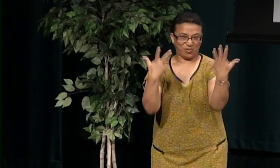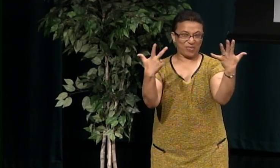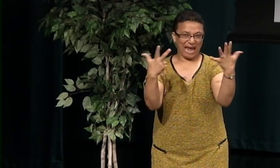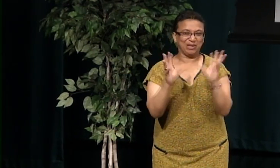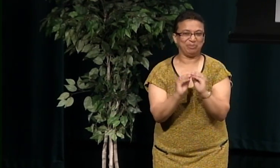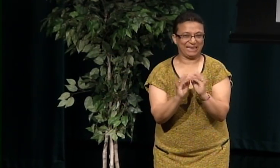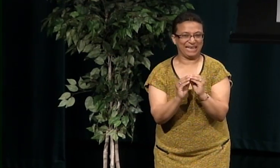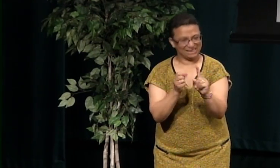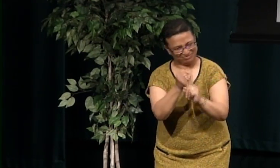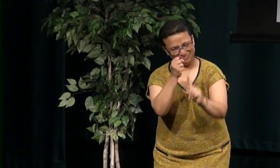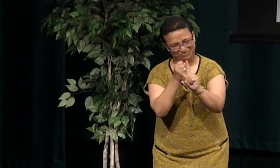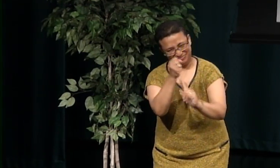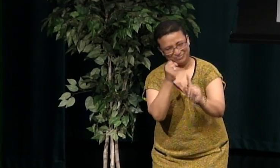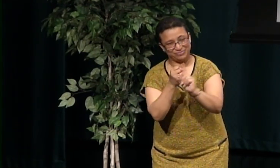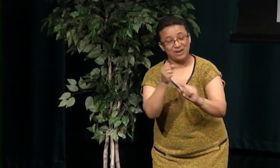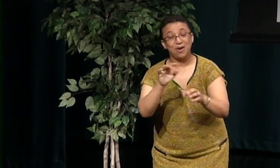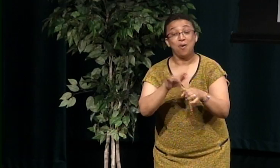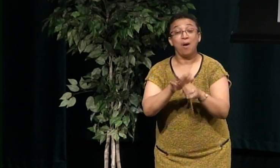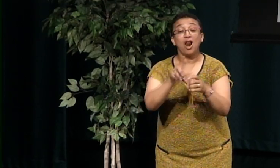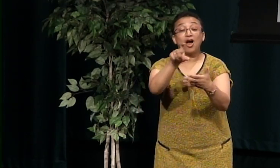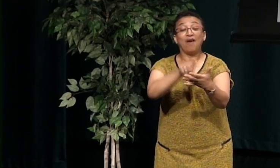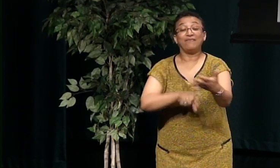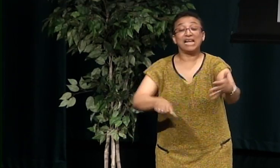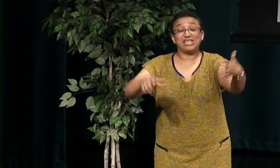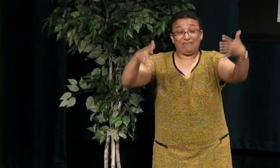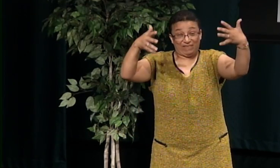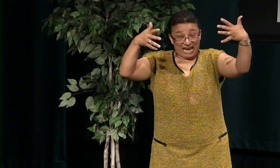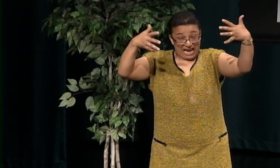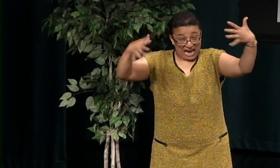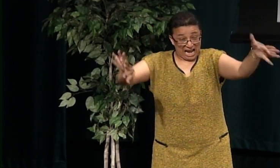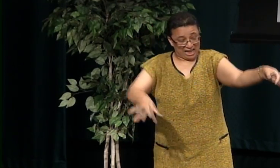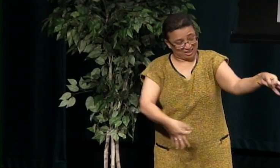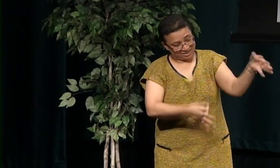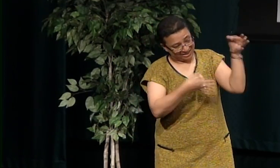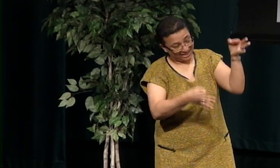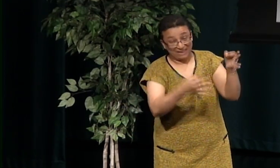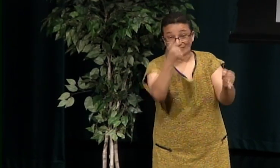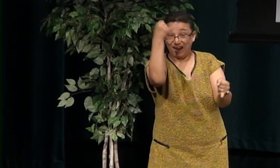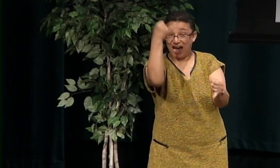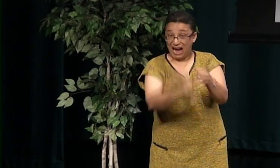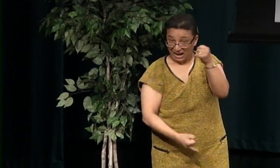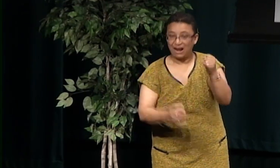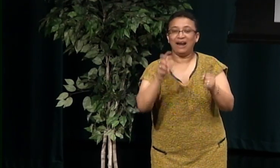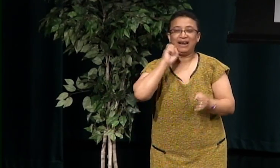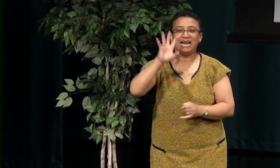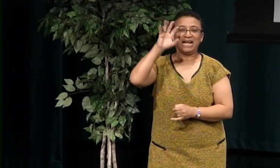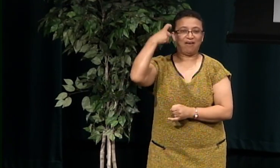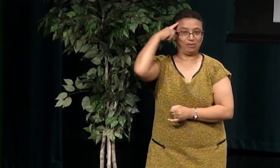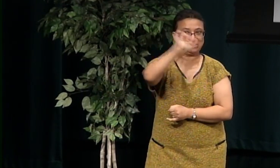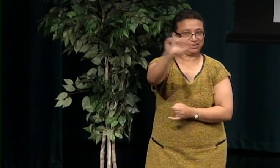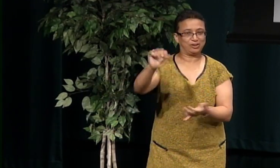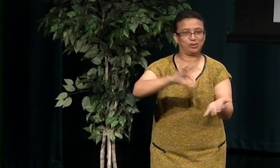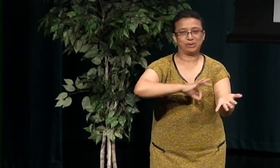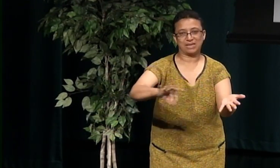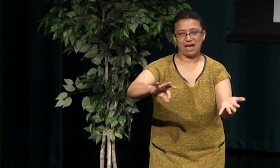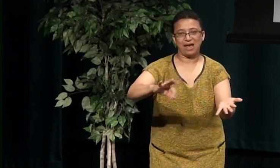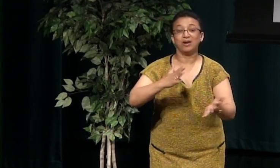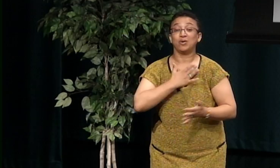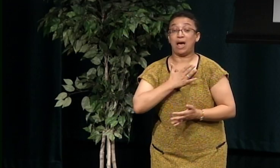And the staff is the one who attended those meetings. And then when the conventions were done and we had a final draft